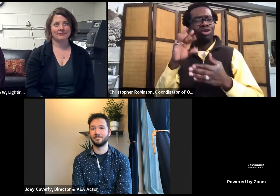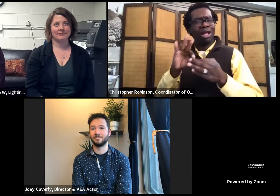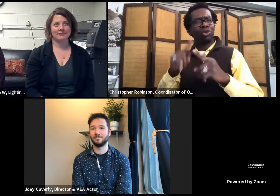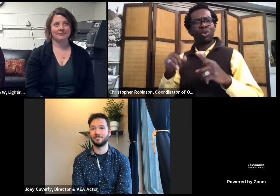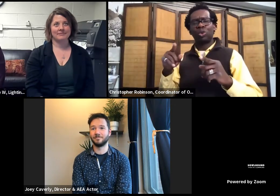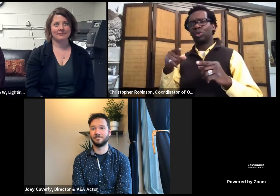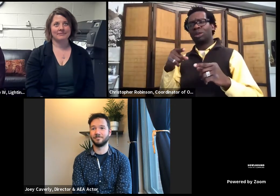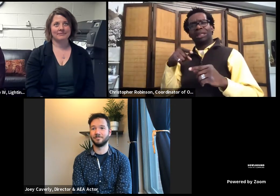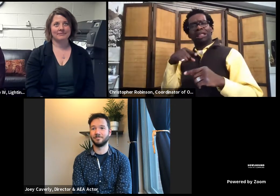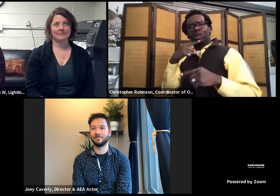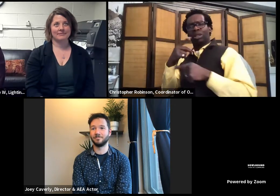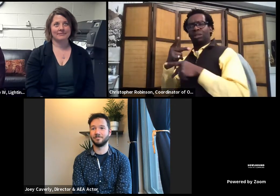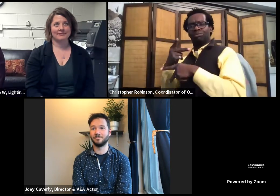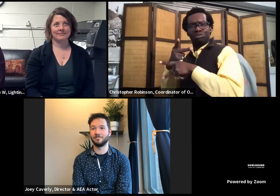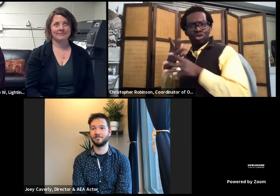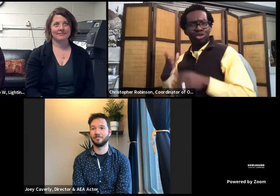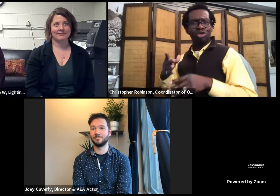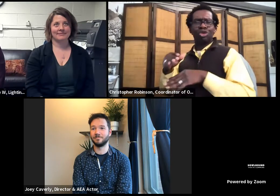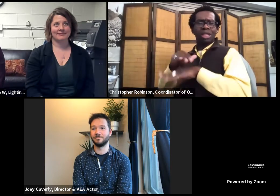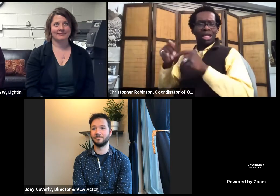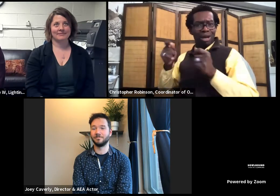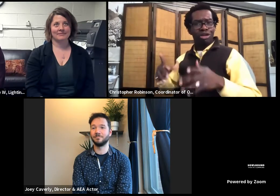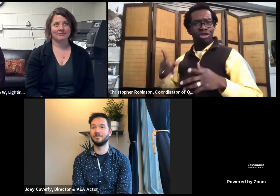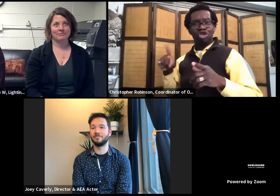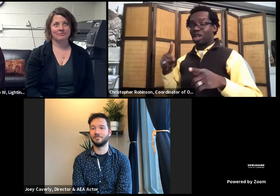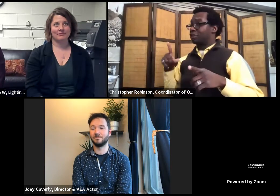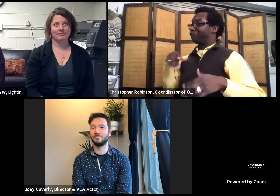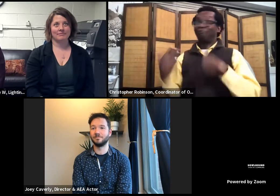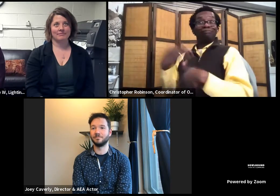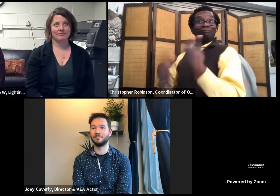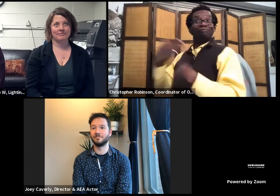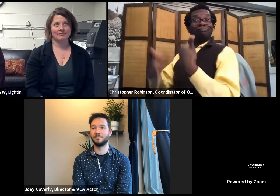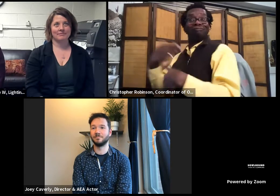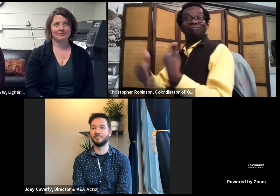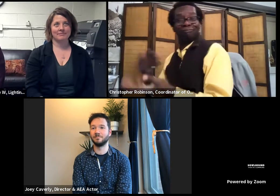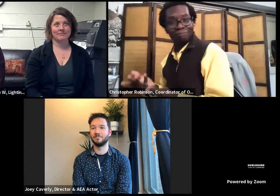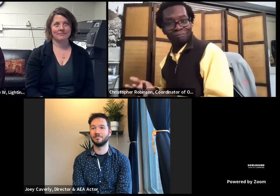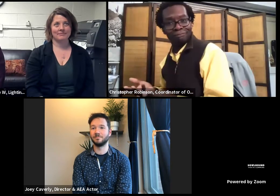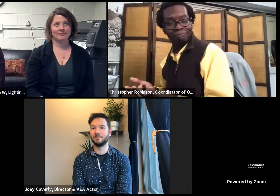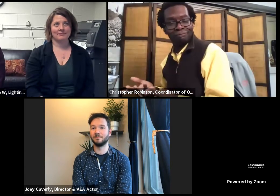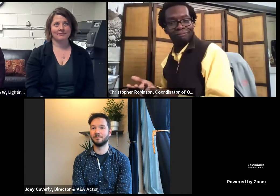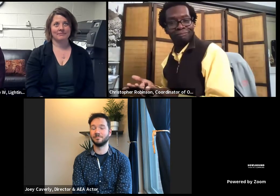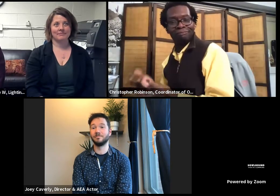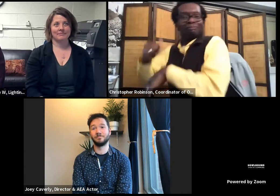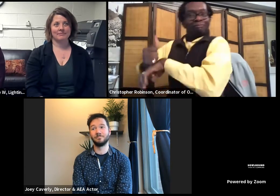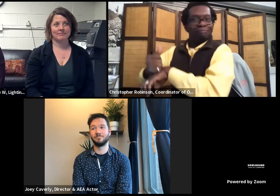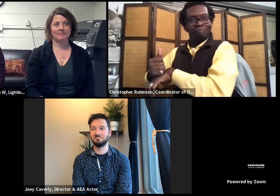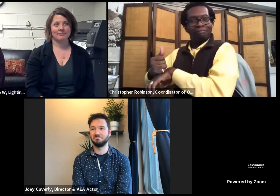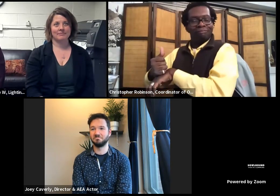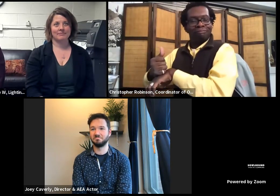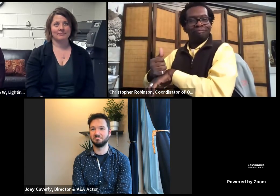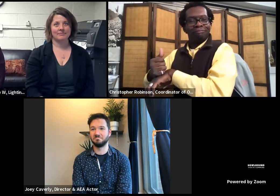What's your experience with hearing production and stage managers kind of taking the initiative, not asking, but just going for it